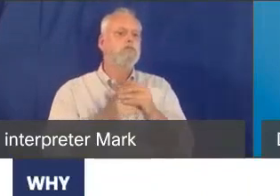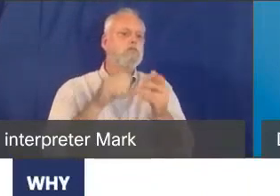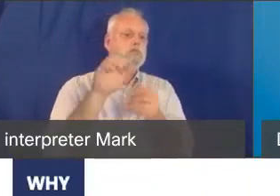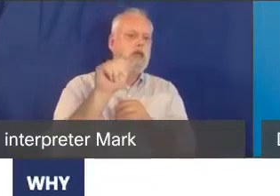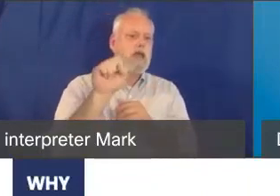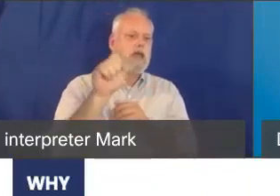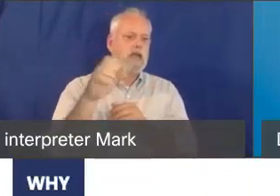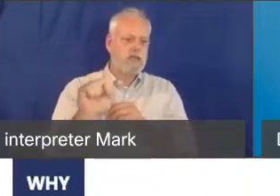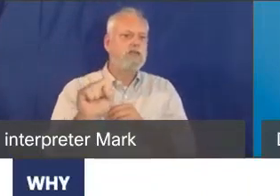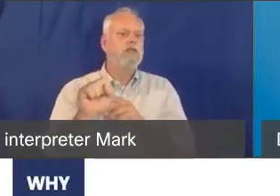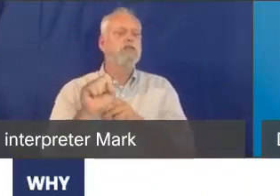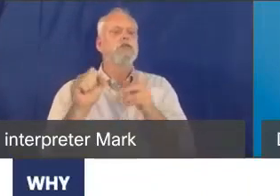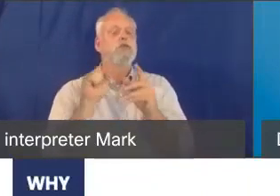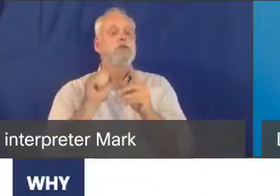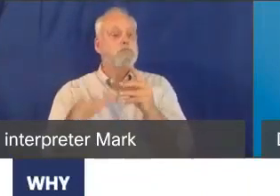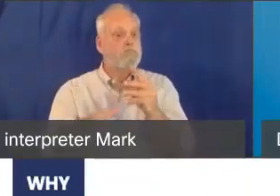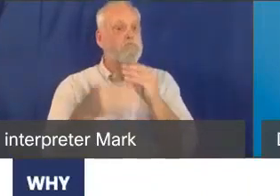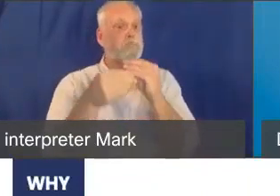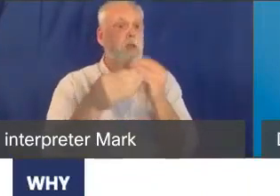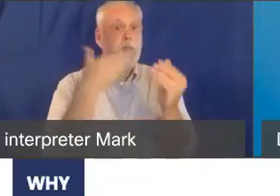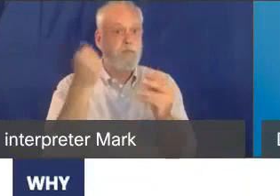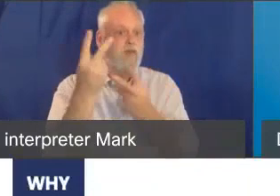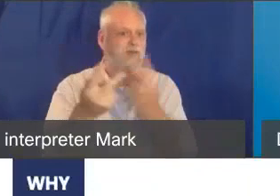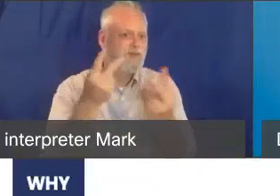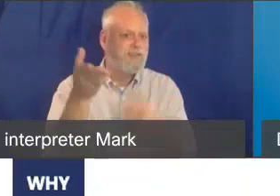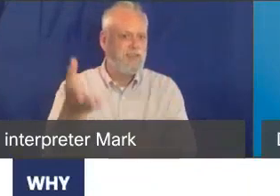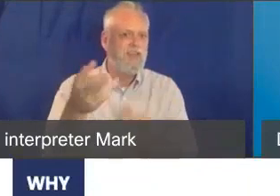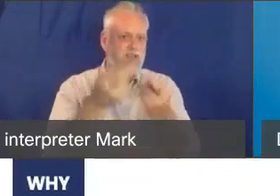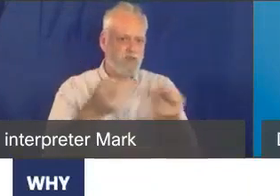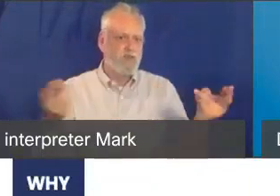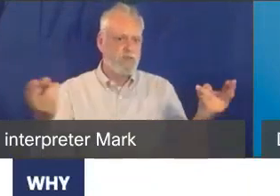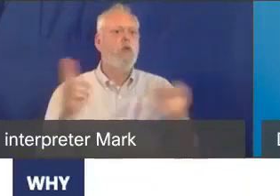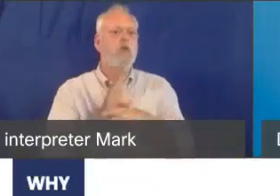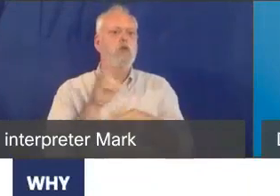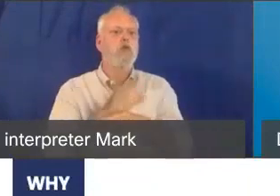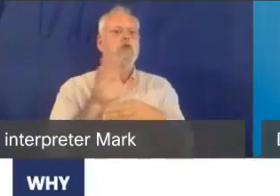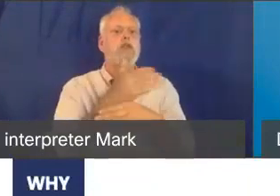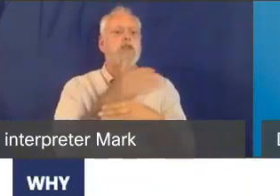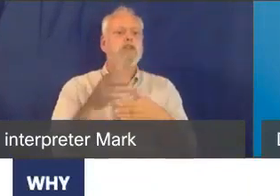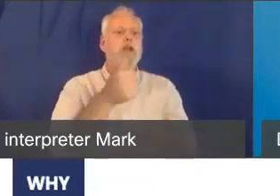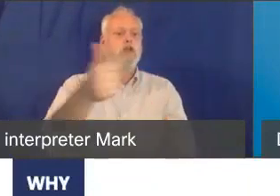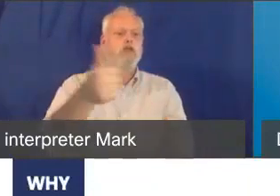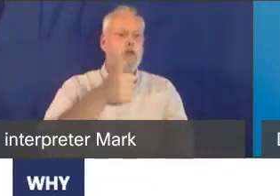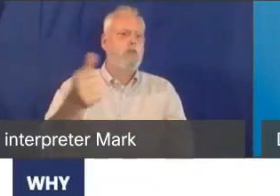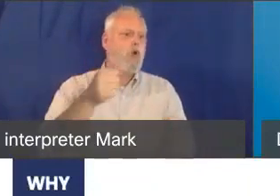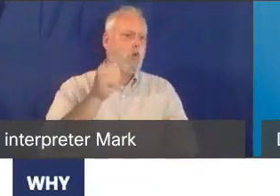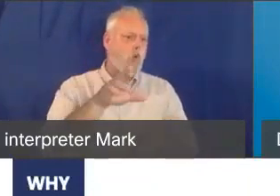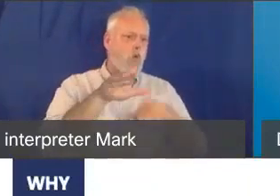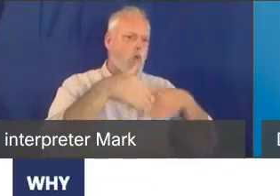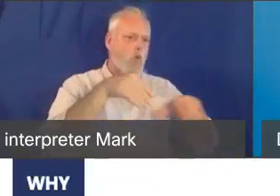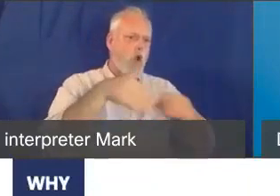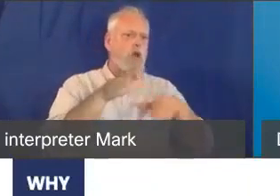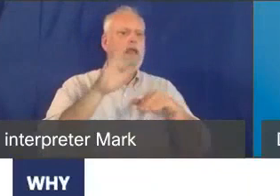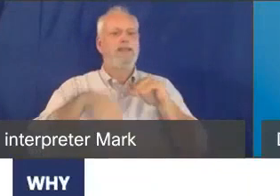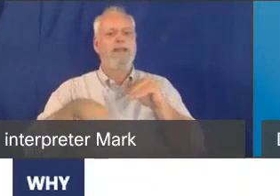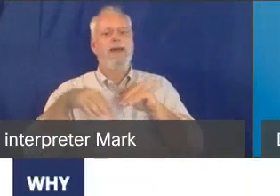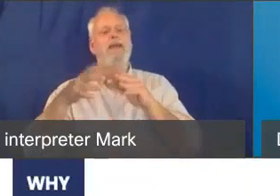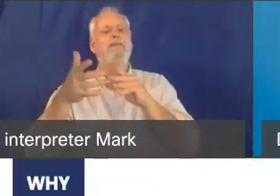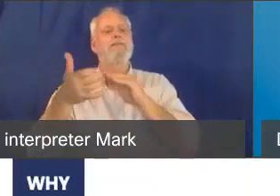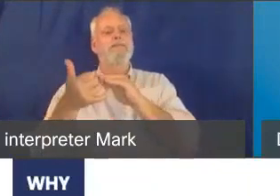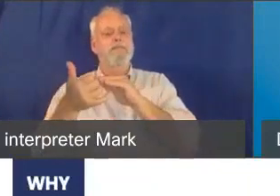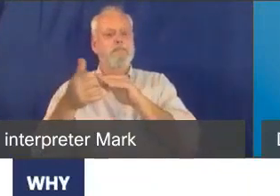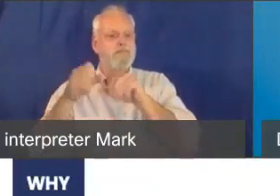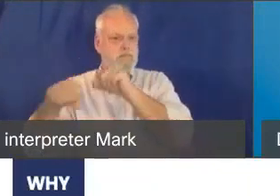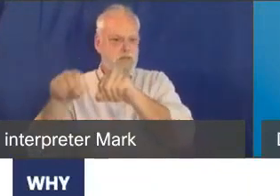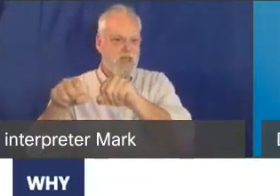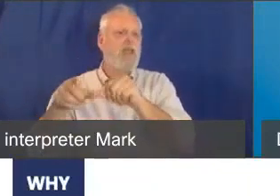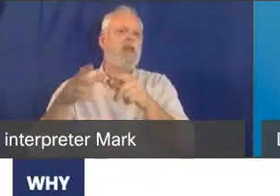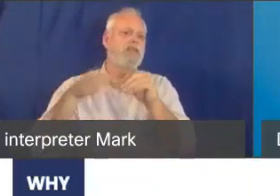amplify that it's better to visit these these resources using shared transportation or walking or biking ended is to try to find place to park and drive and park over there.